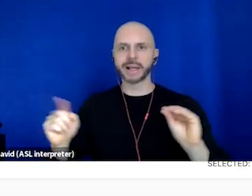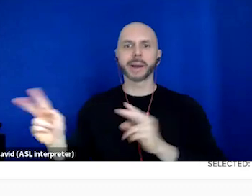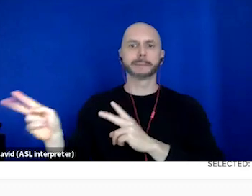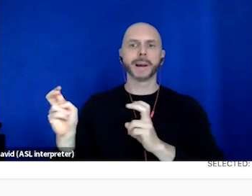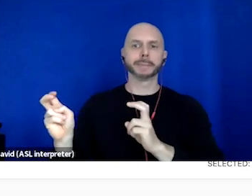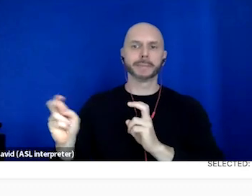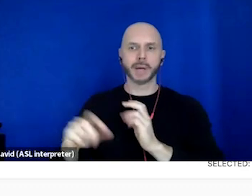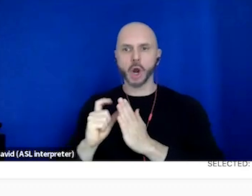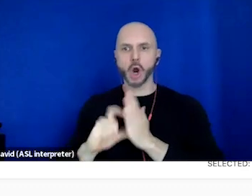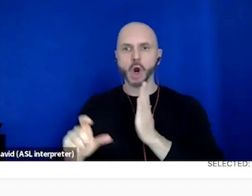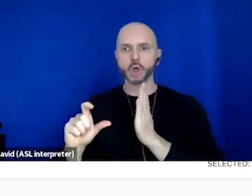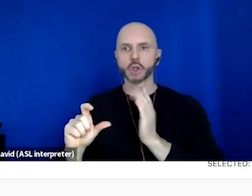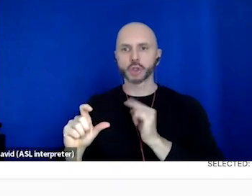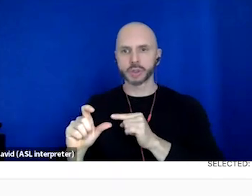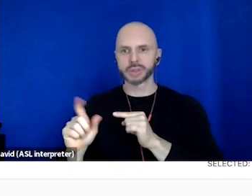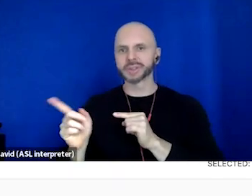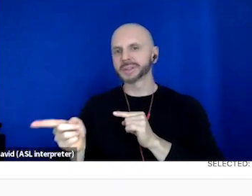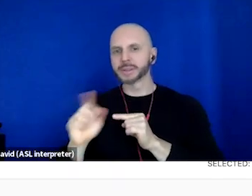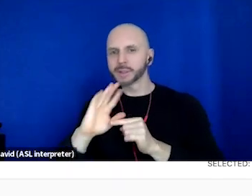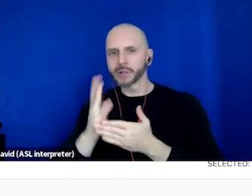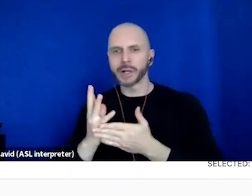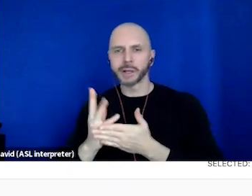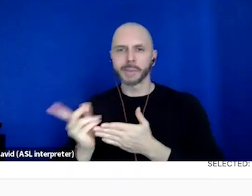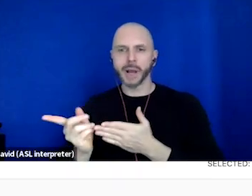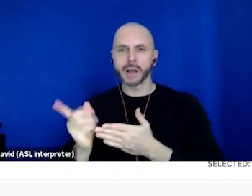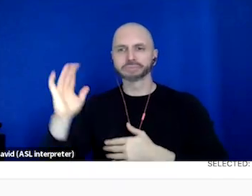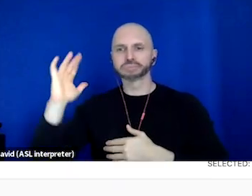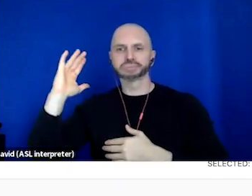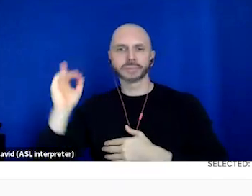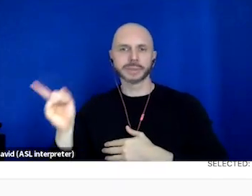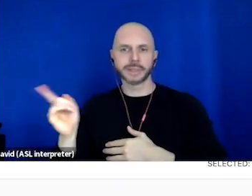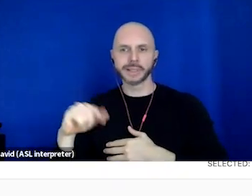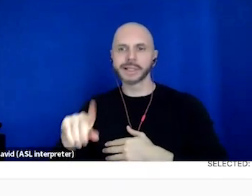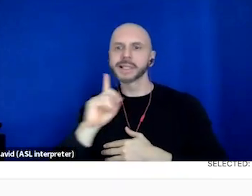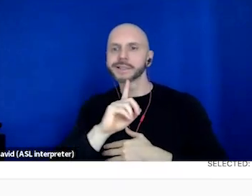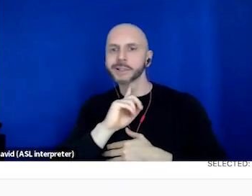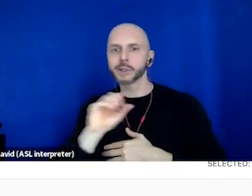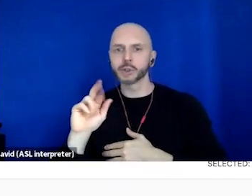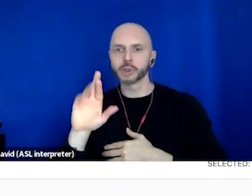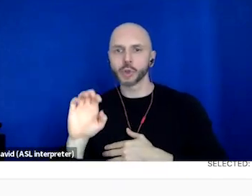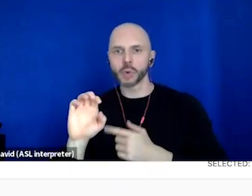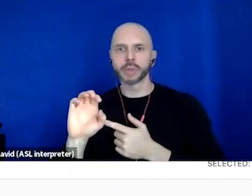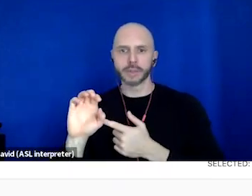wrote on Single-Source Publishing, and I've also added an editorial style sheet that is relevant